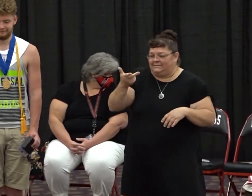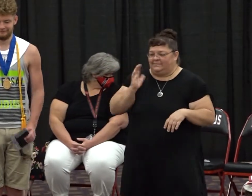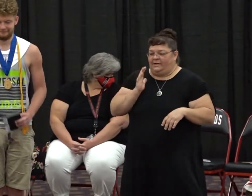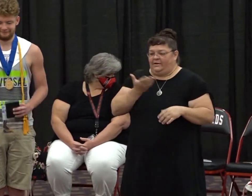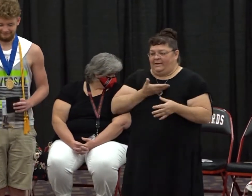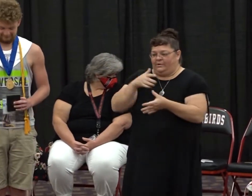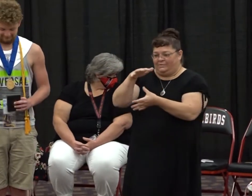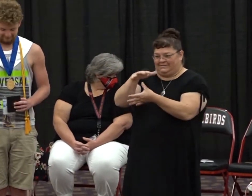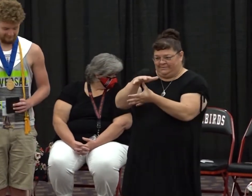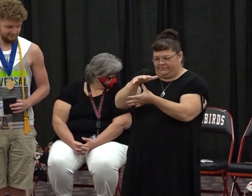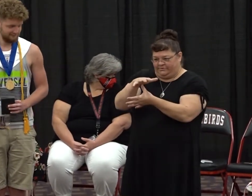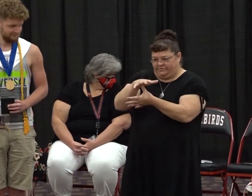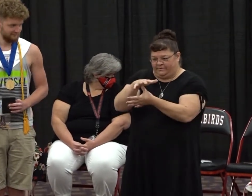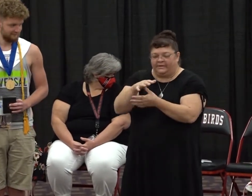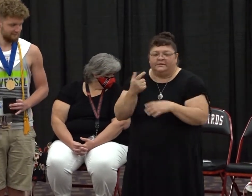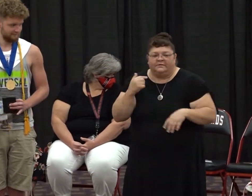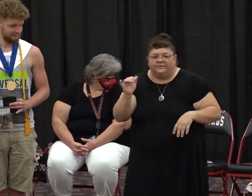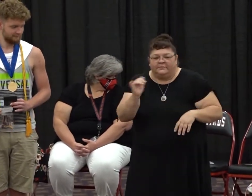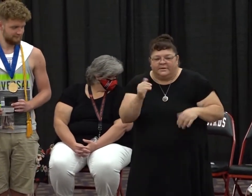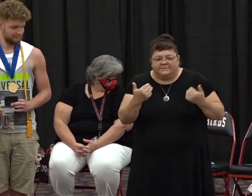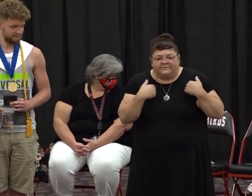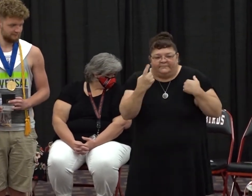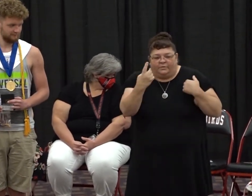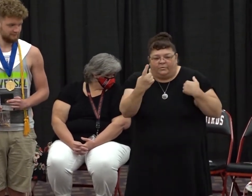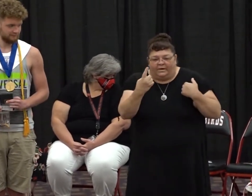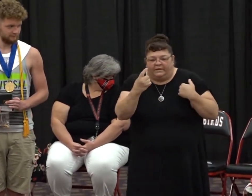Ok, so these three are our seniors.